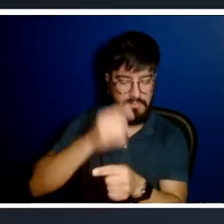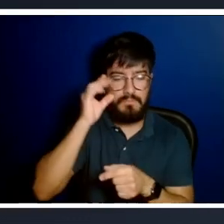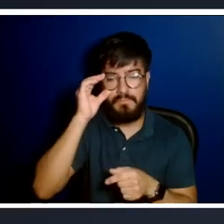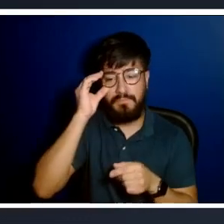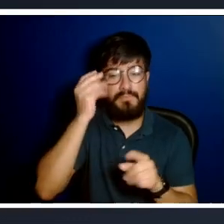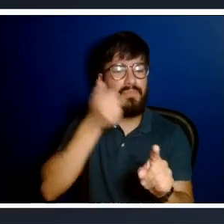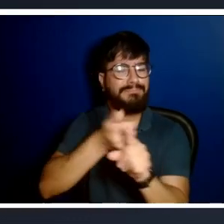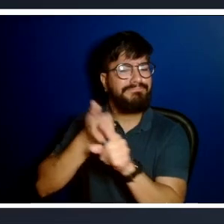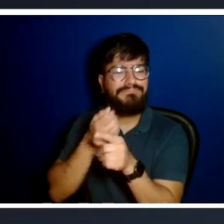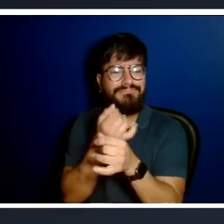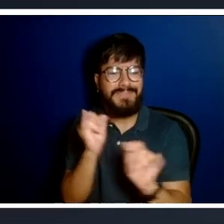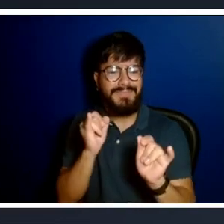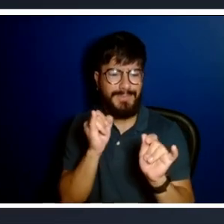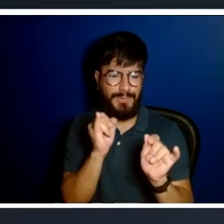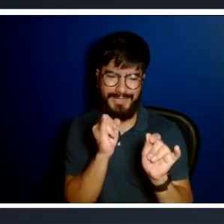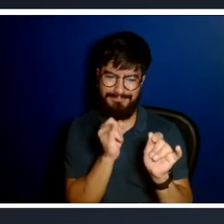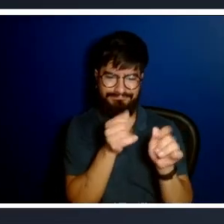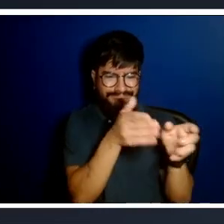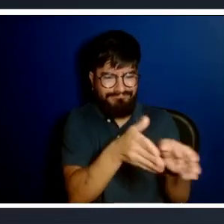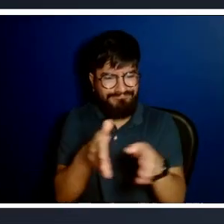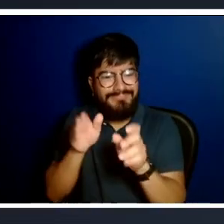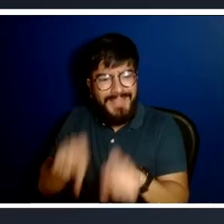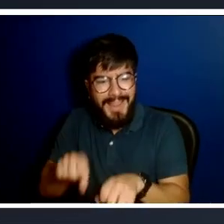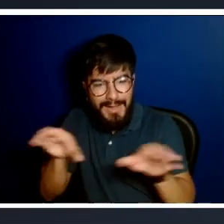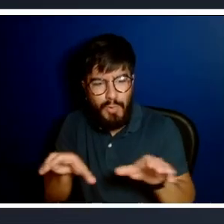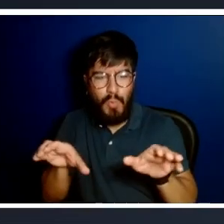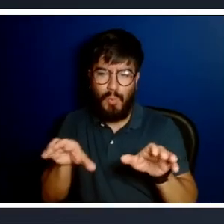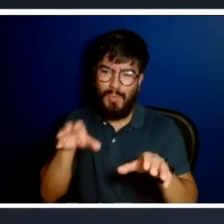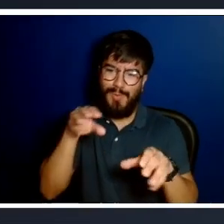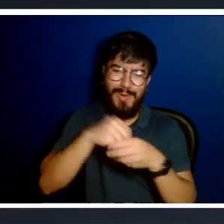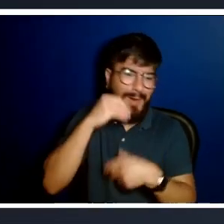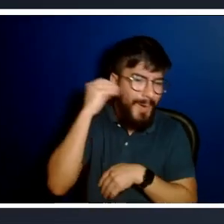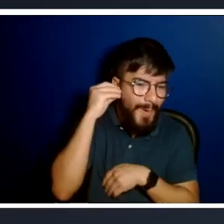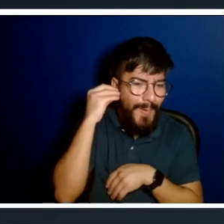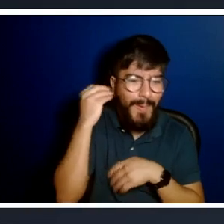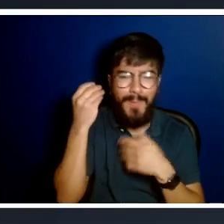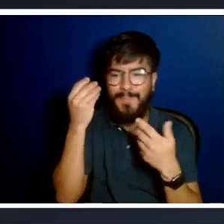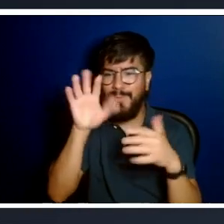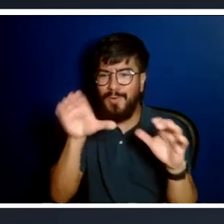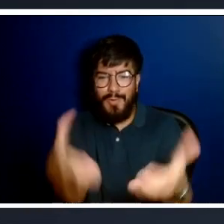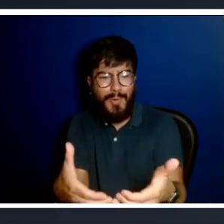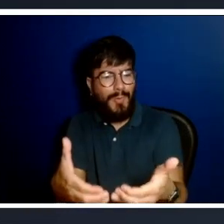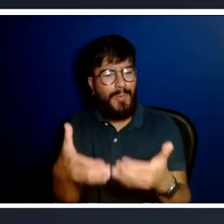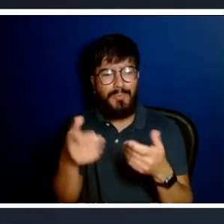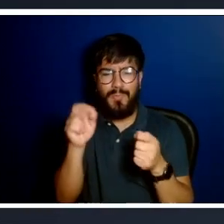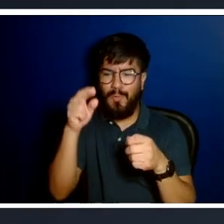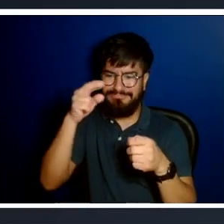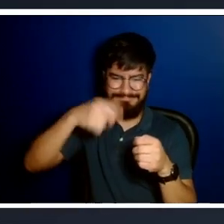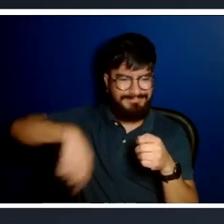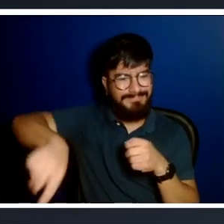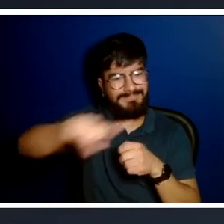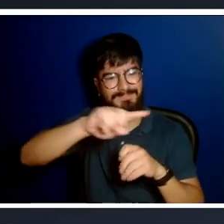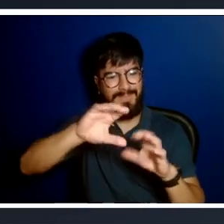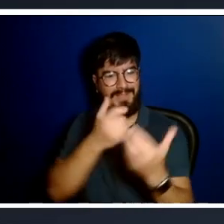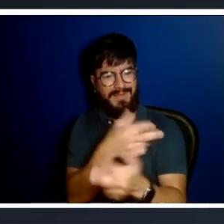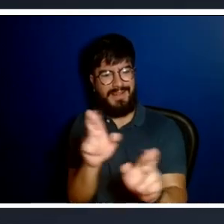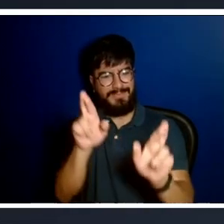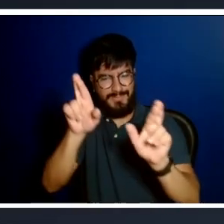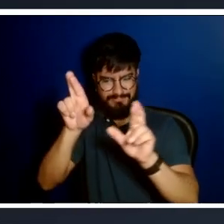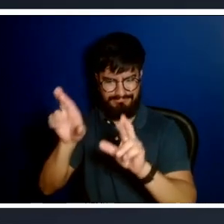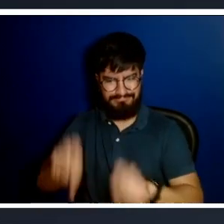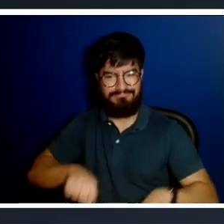in groups, be sent home or done together as a classroom. Each theme has two activities,